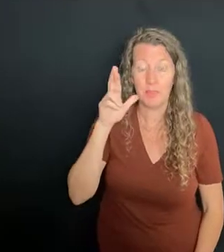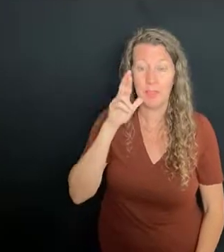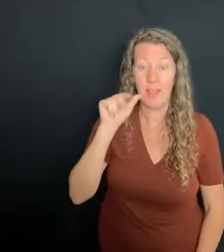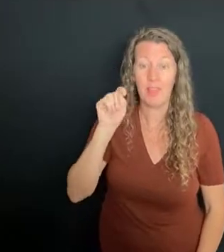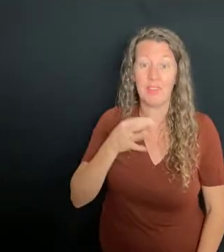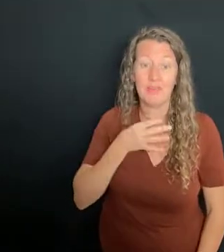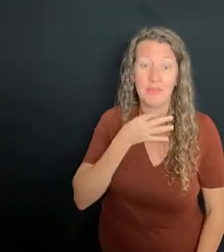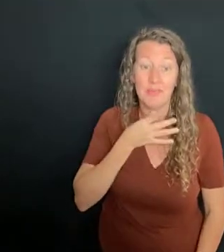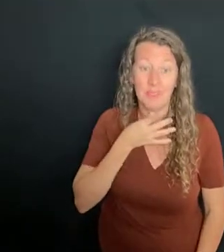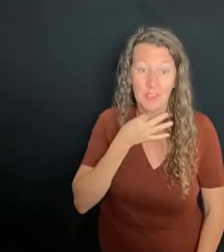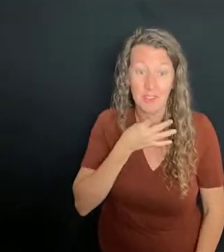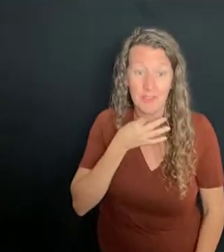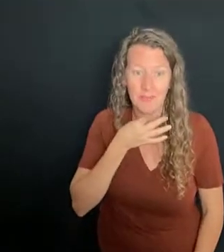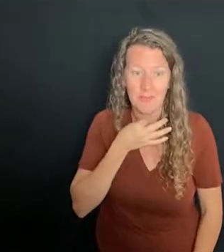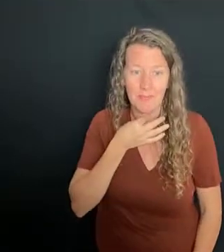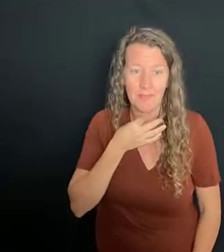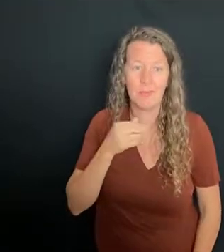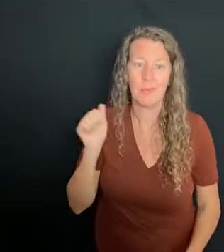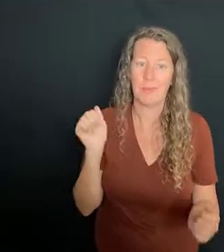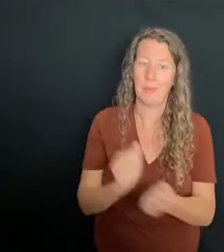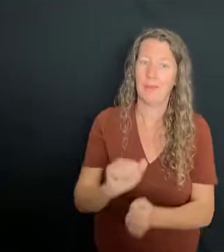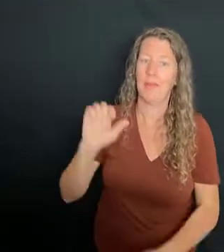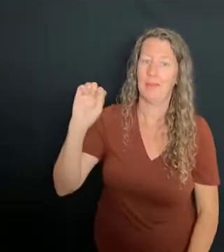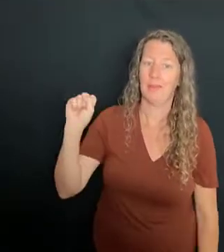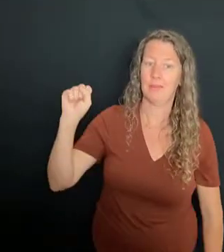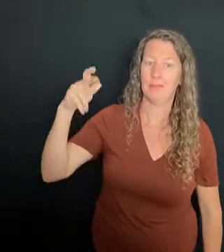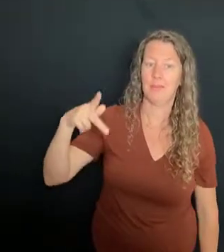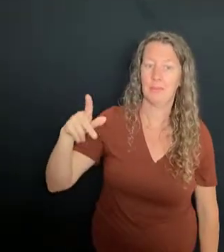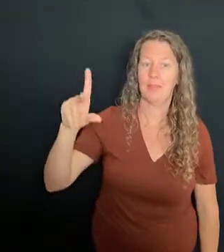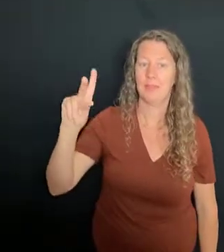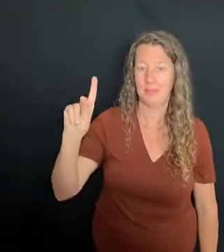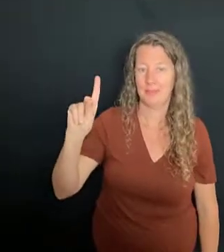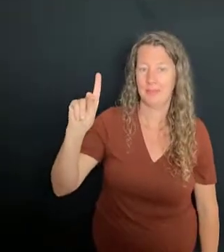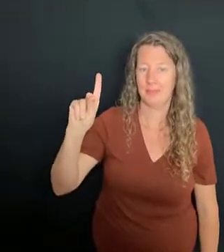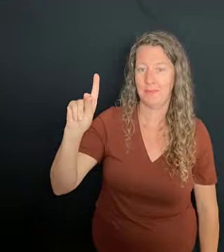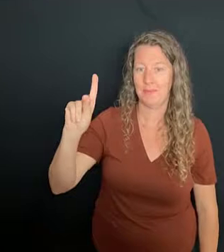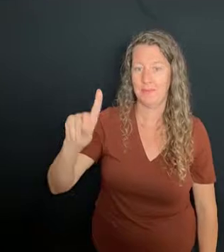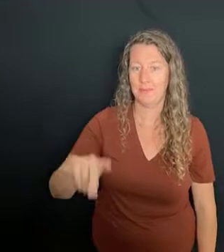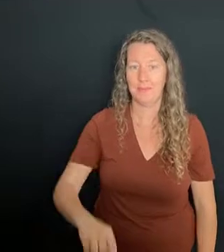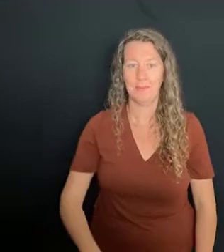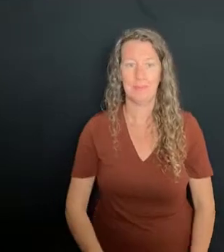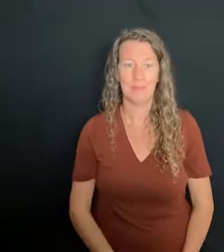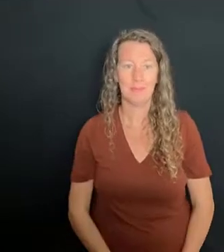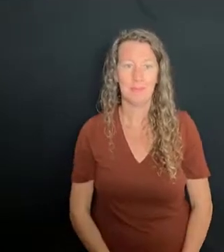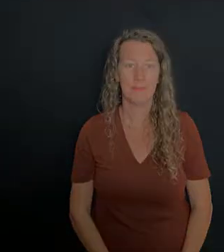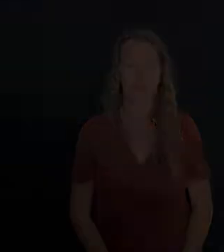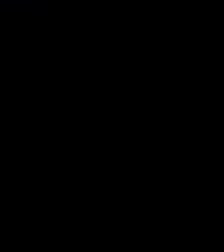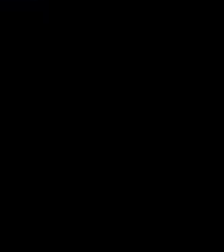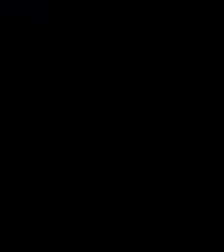Written and illustrated by Nicole Filippone. Narrated by Esther Geiger.